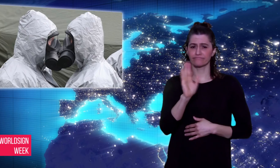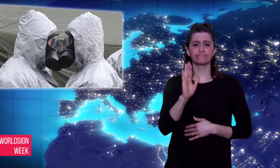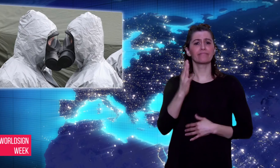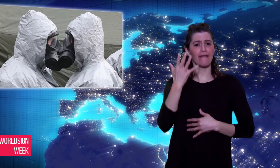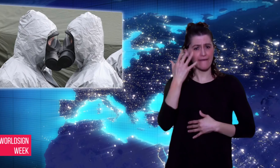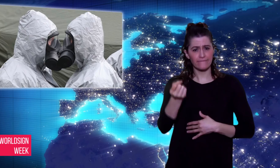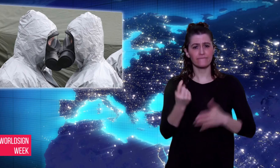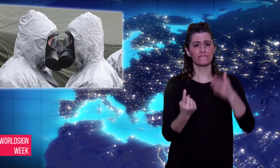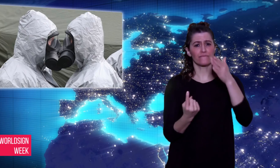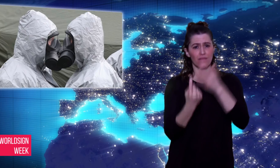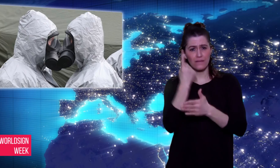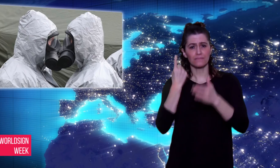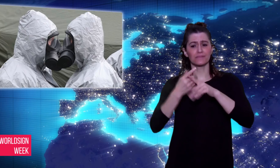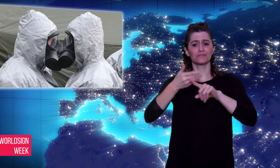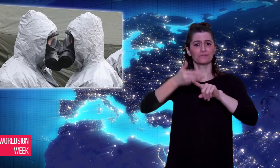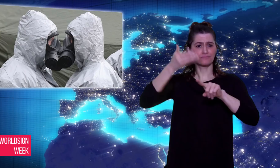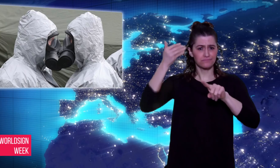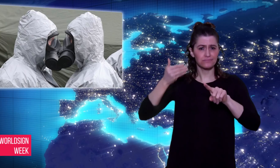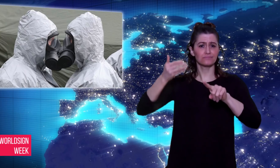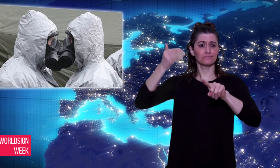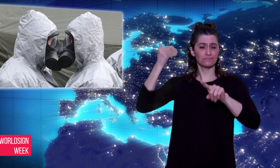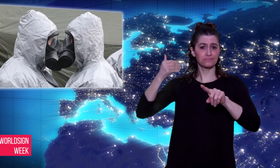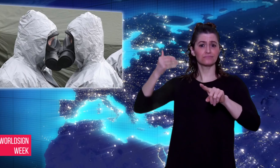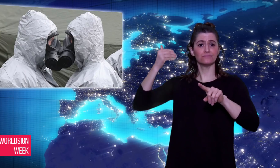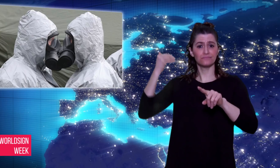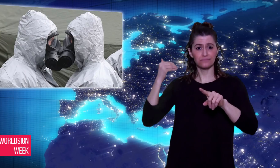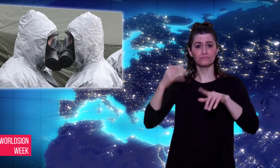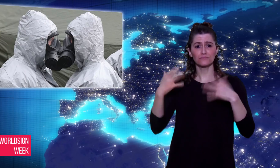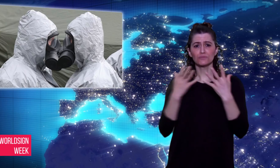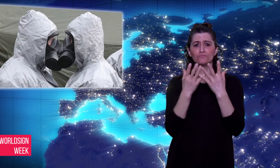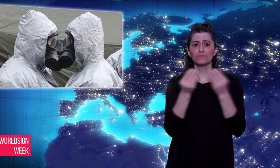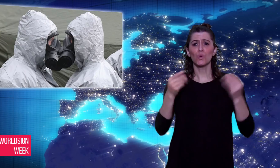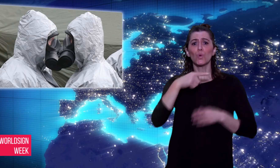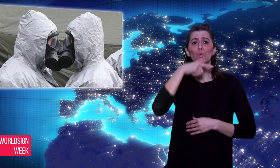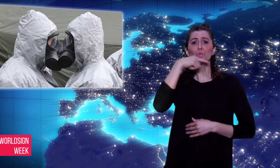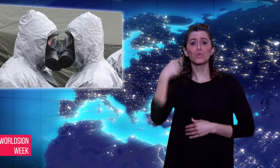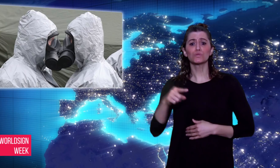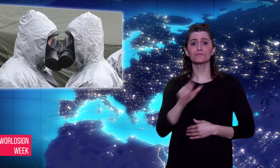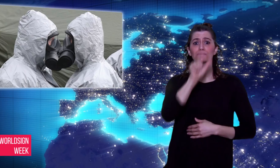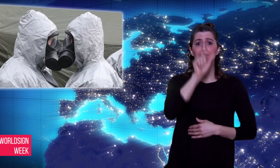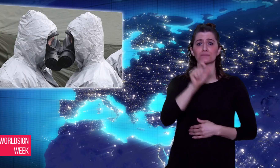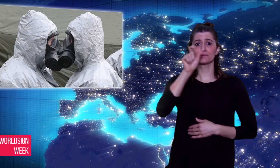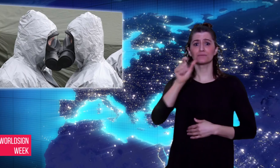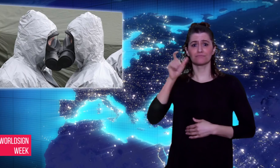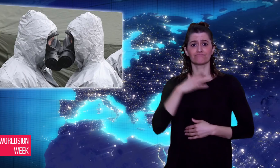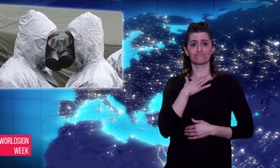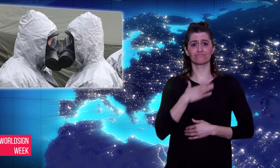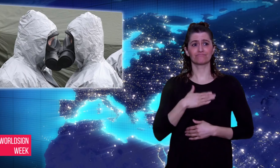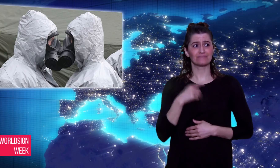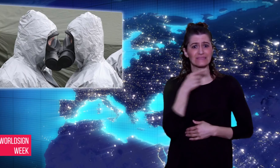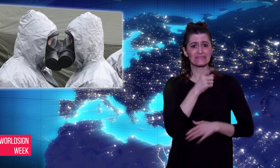first as there were several suspicious